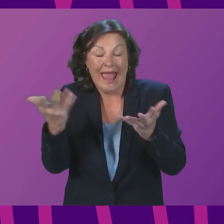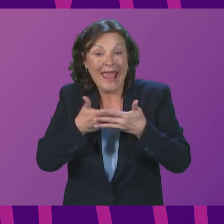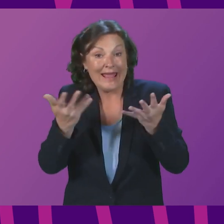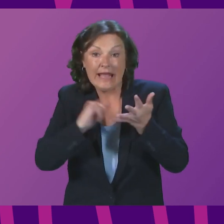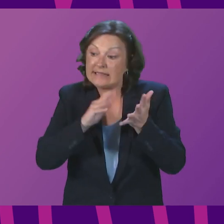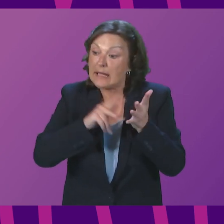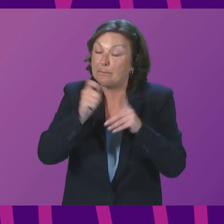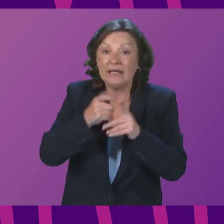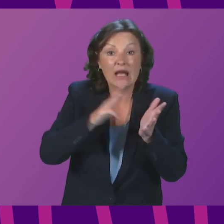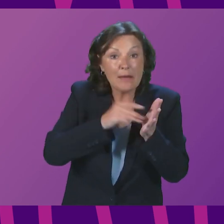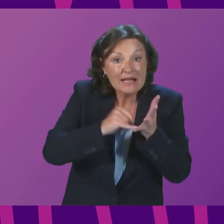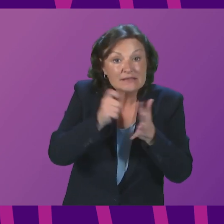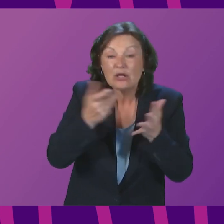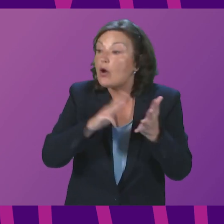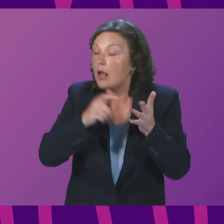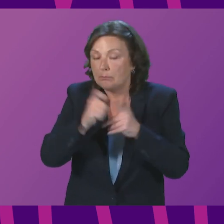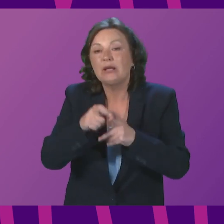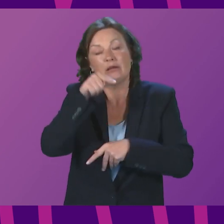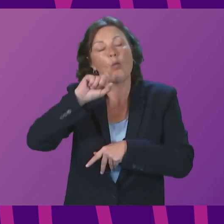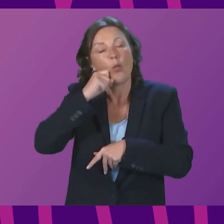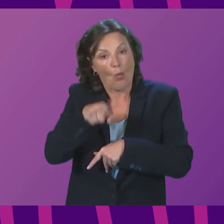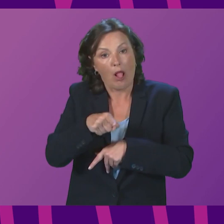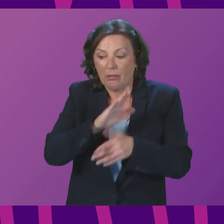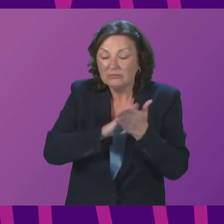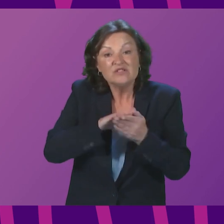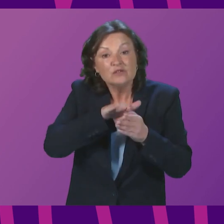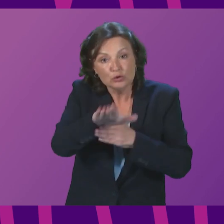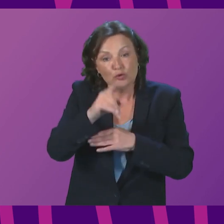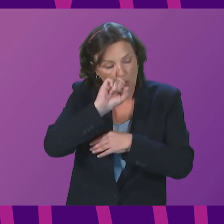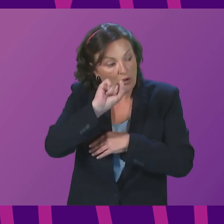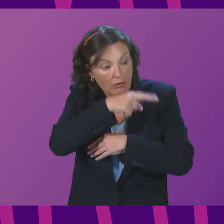I am doing that, and I will make whatever changes are necessary to get to a position